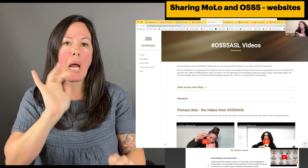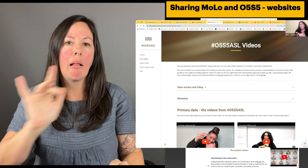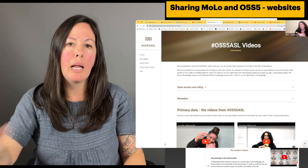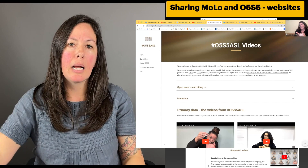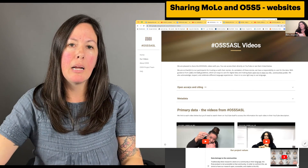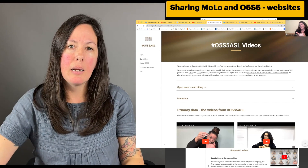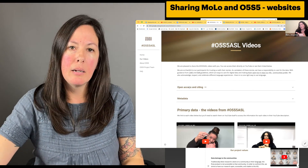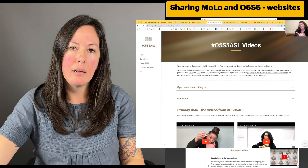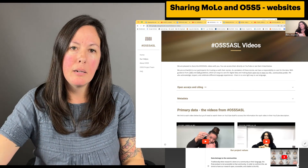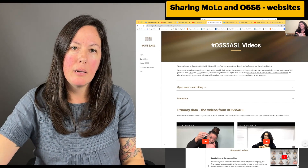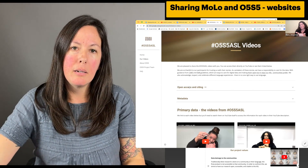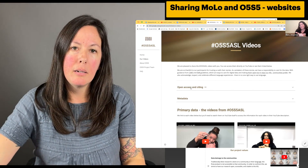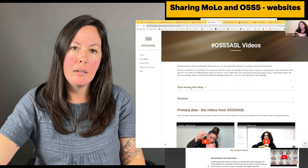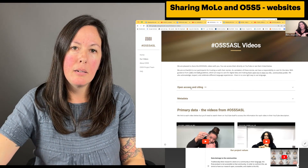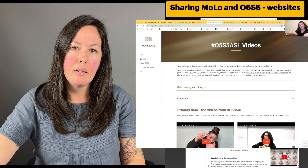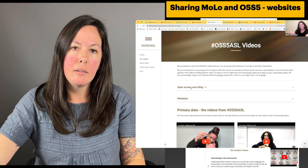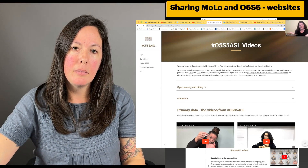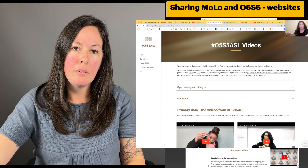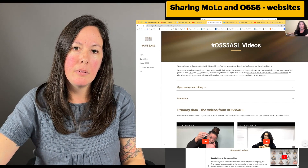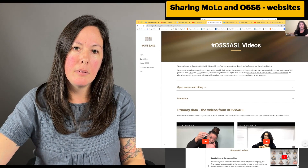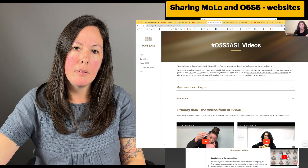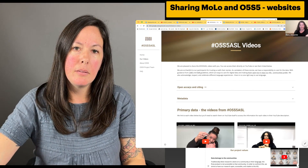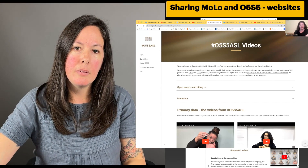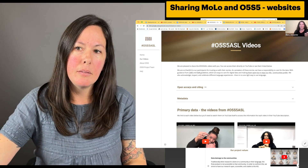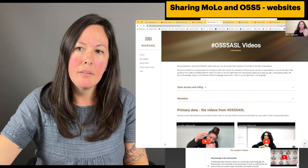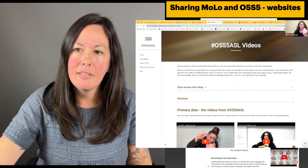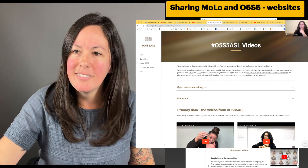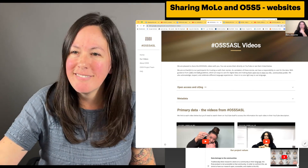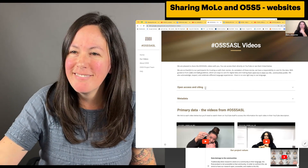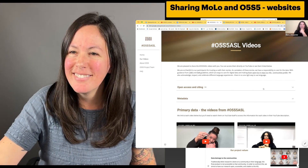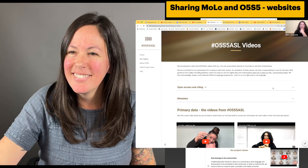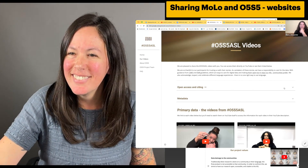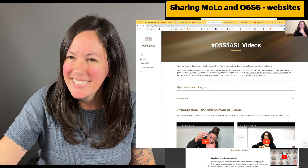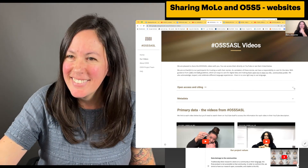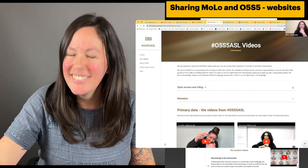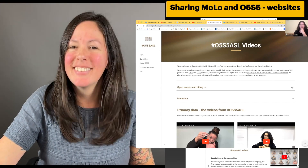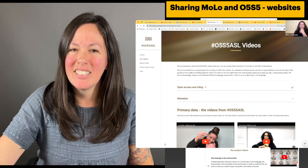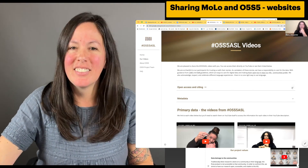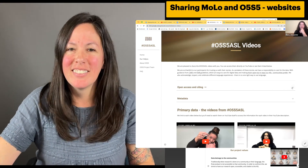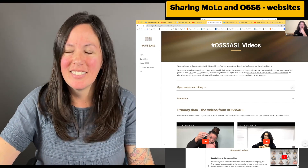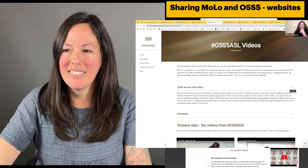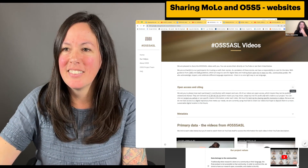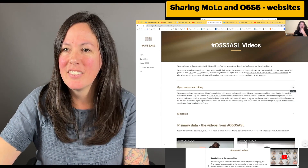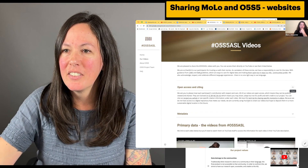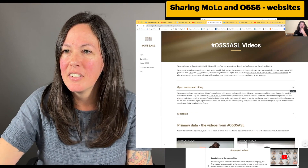community so that folks can see them in a familiar way so we put the videos here on the